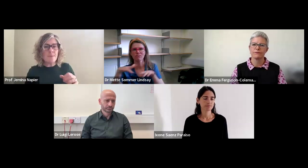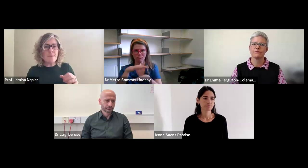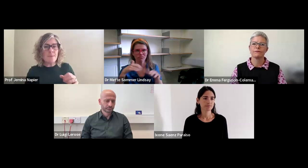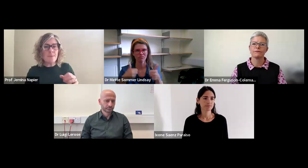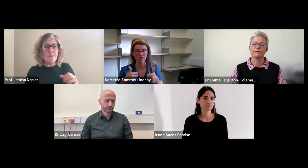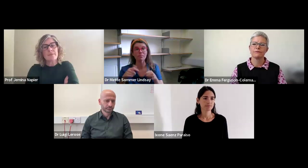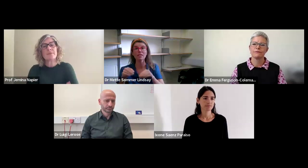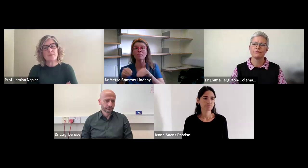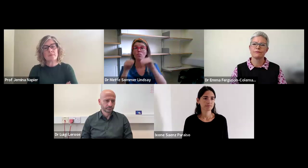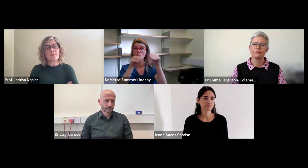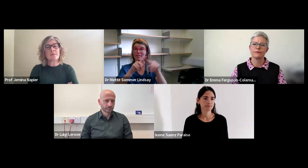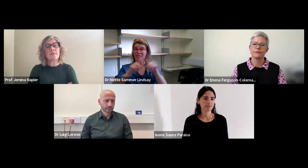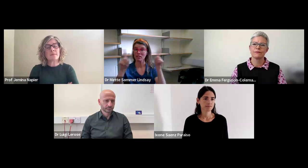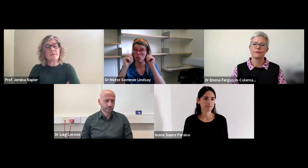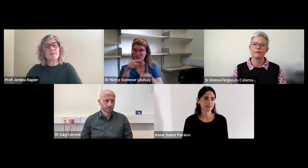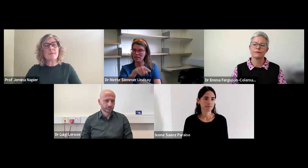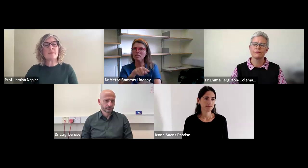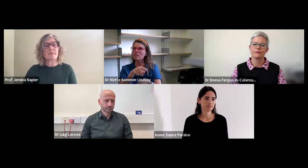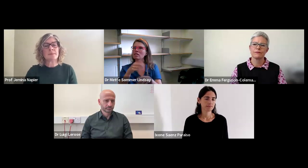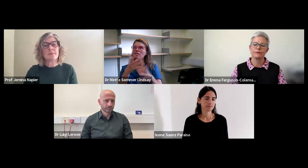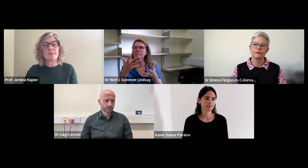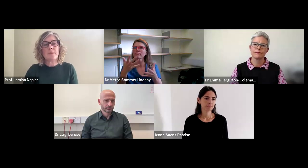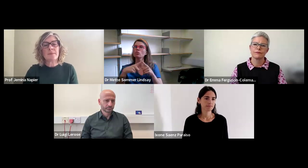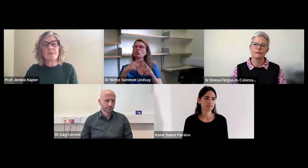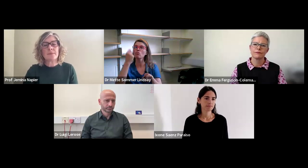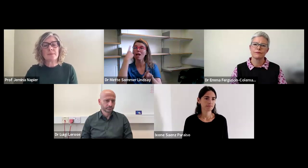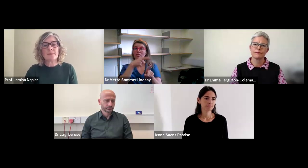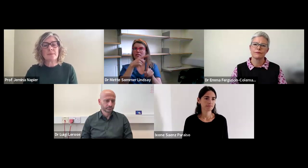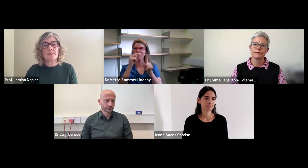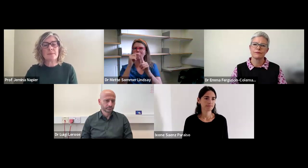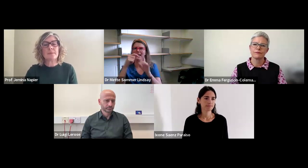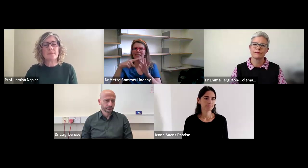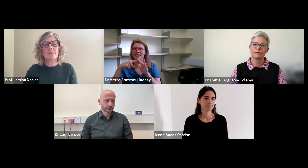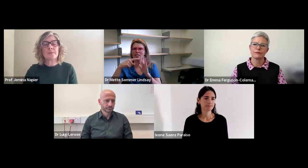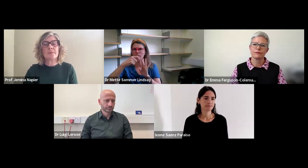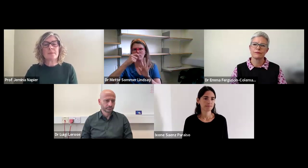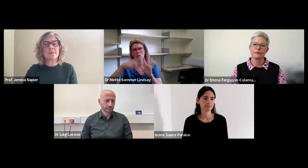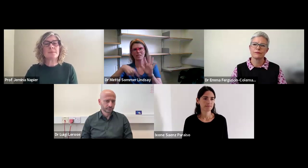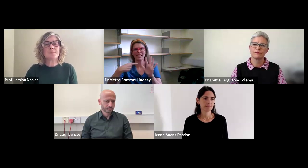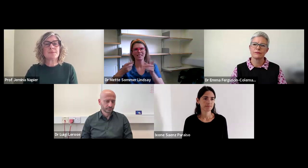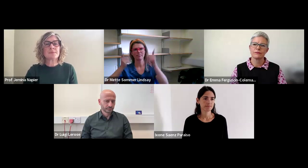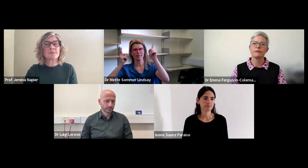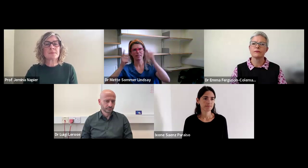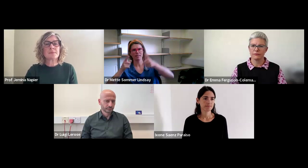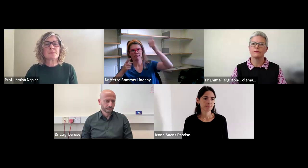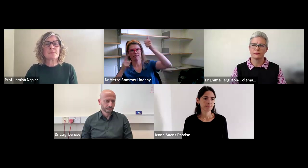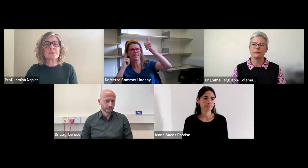become very used to networking and the social aspect of life there, but in this University